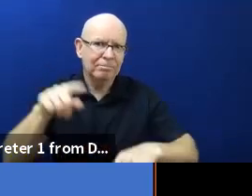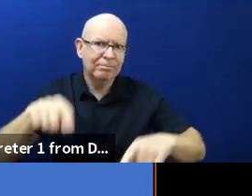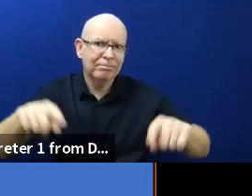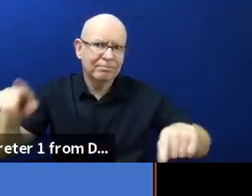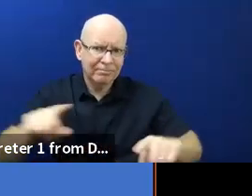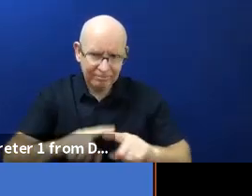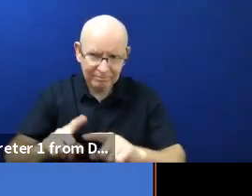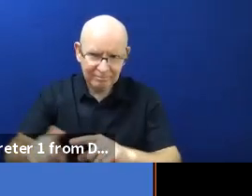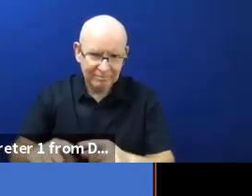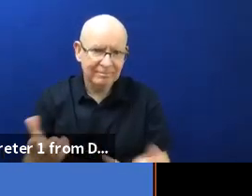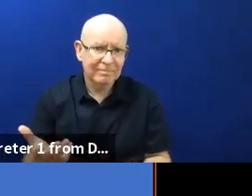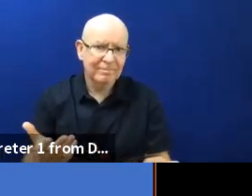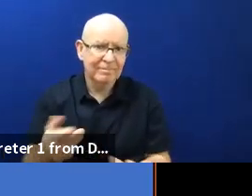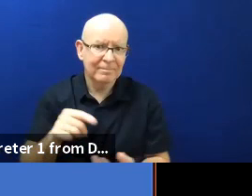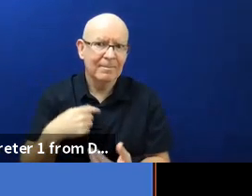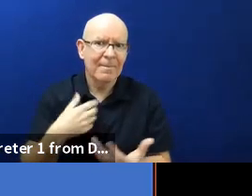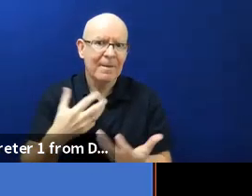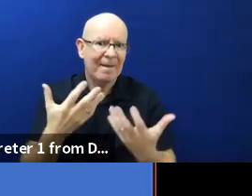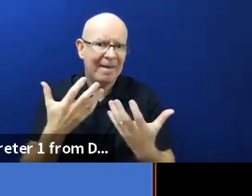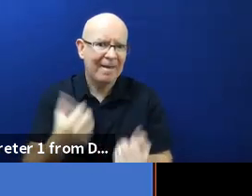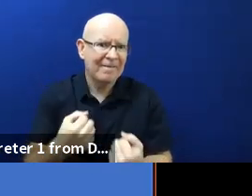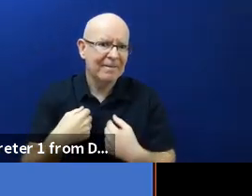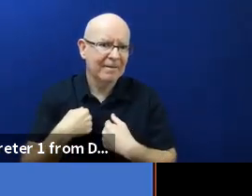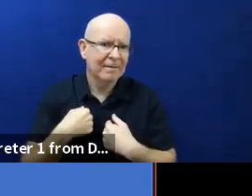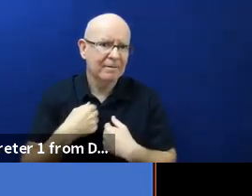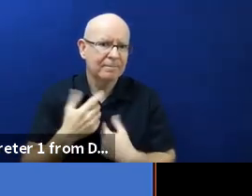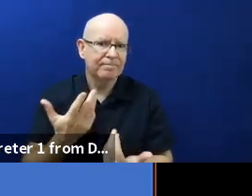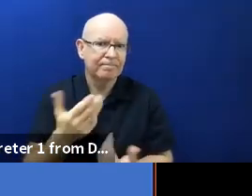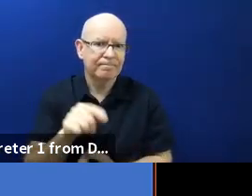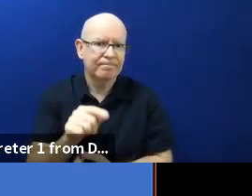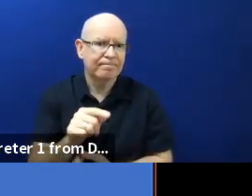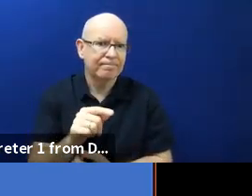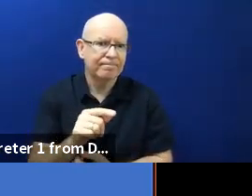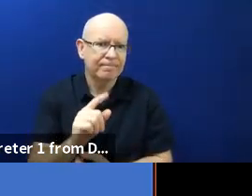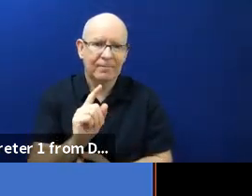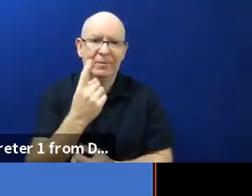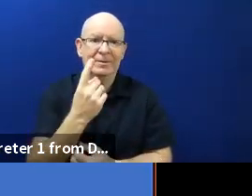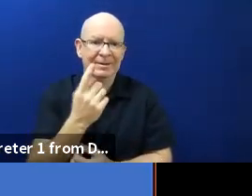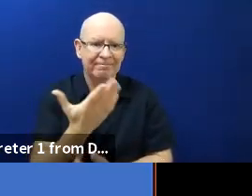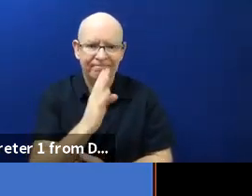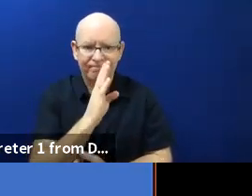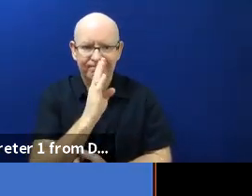only services available in terms of rehabilitation and support are in the capital city, so if you